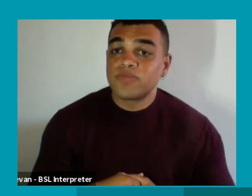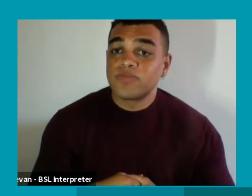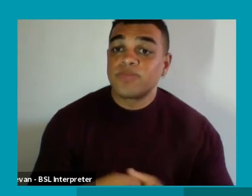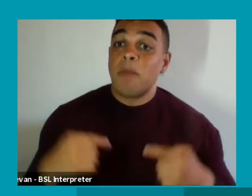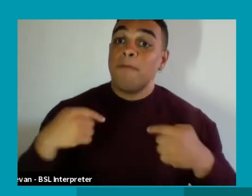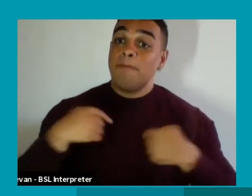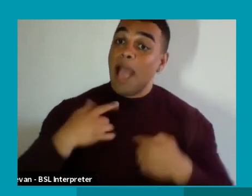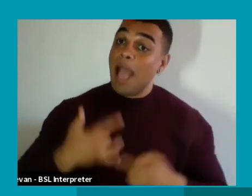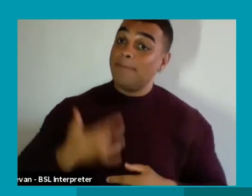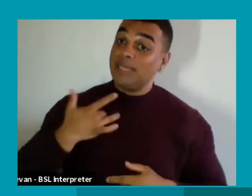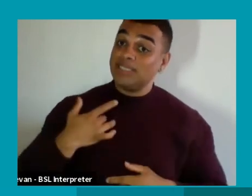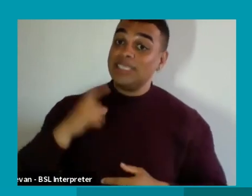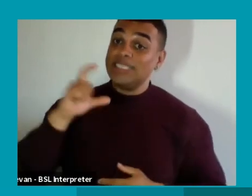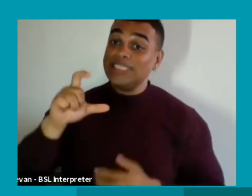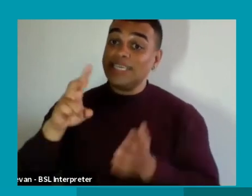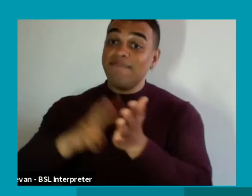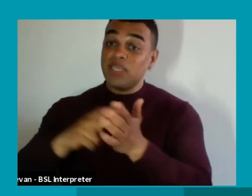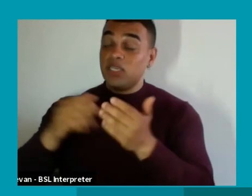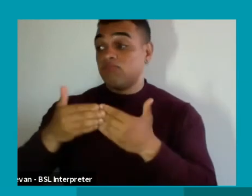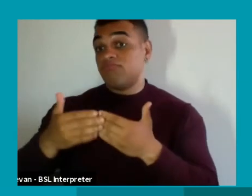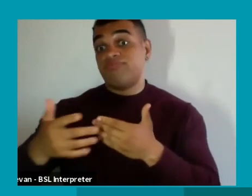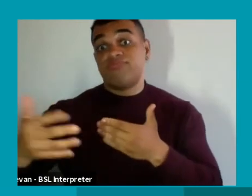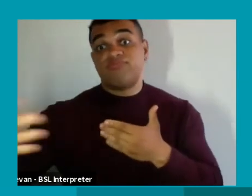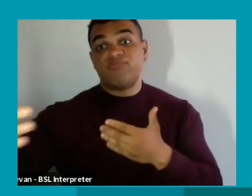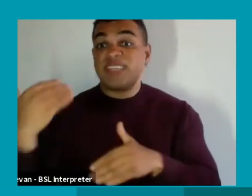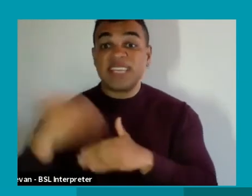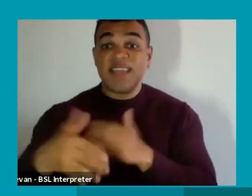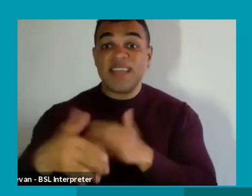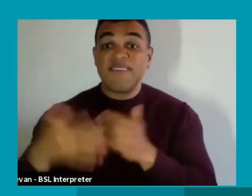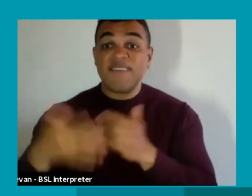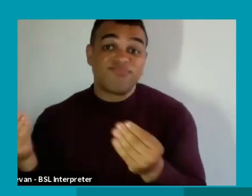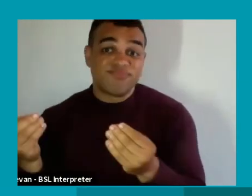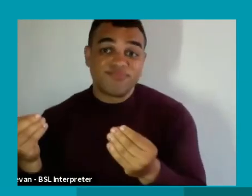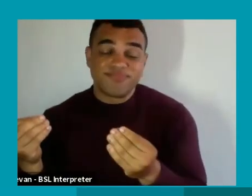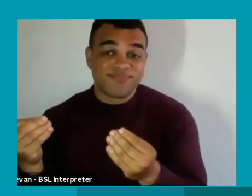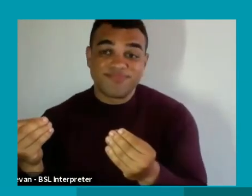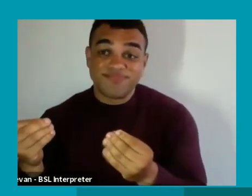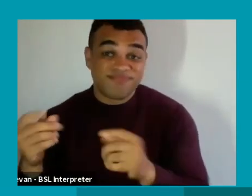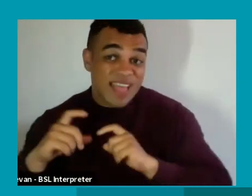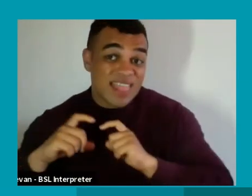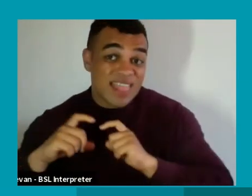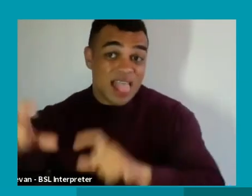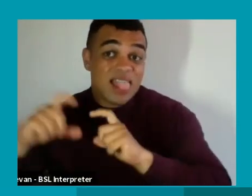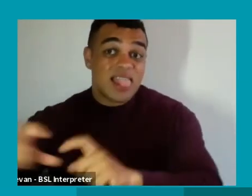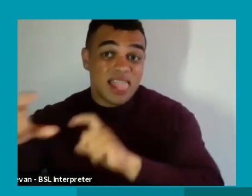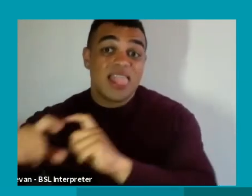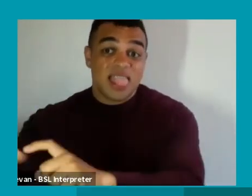I do think that there are sectors where you are more likely to be expected to do something via Instagram or LinkedIn or Facebook. For instance,